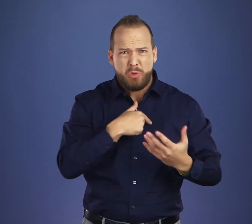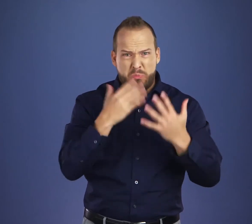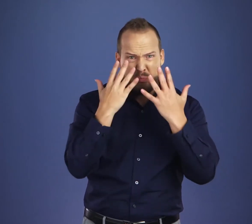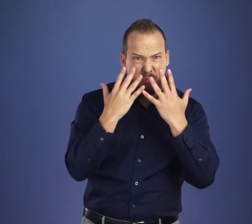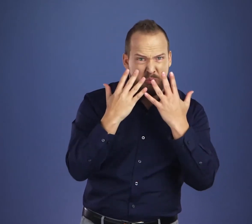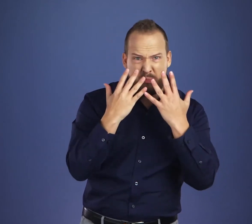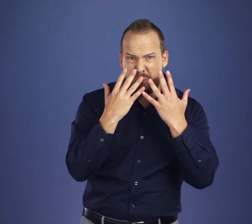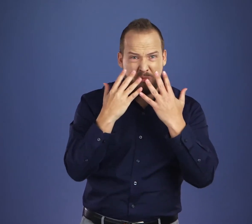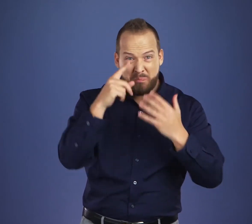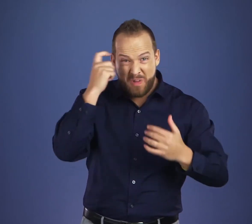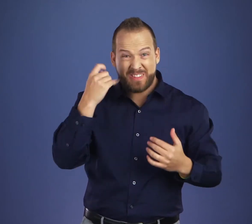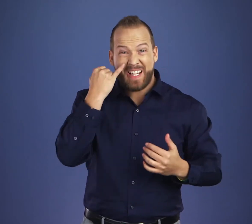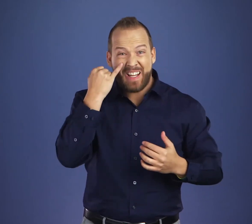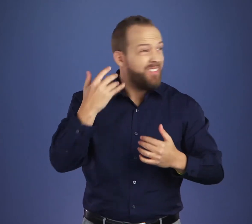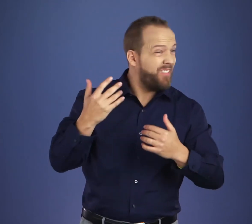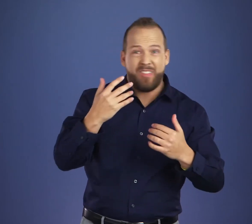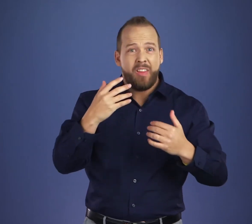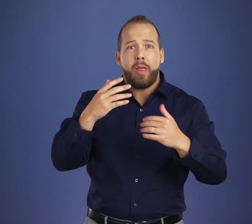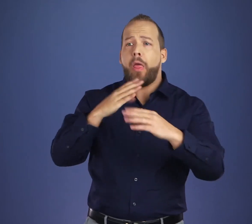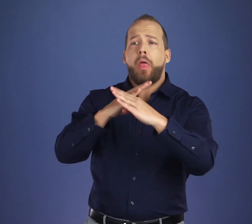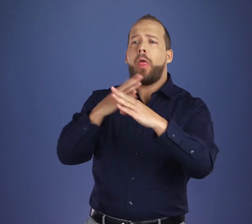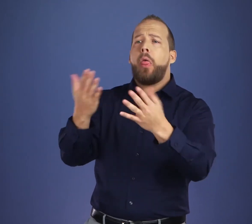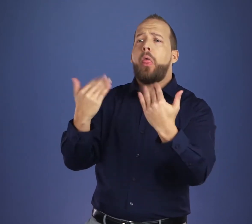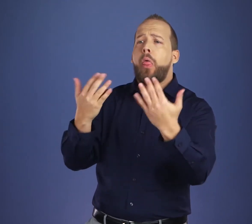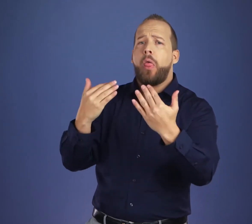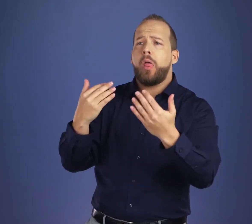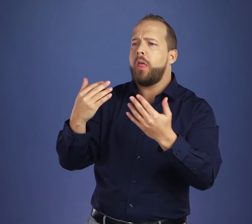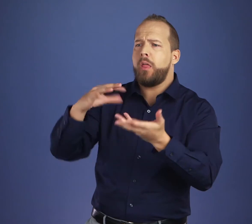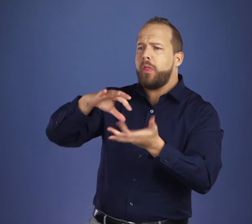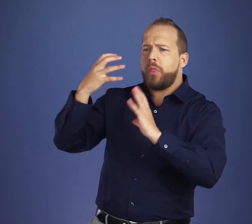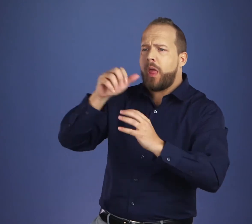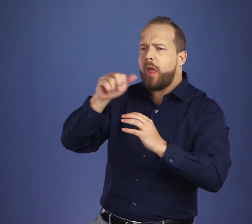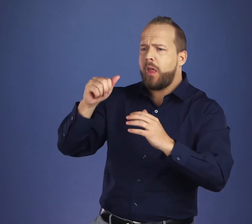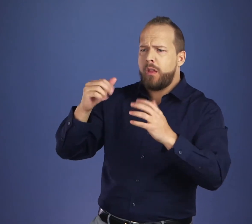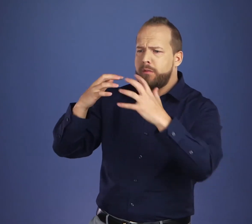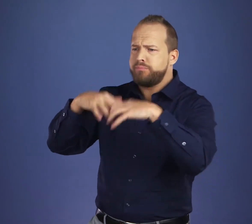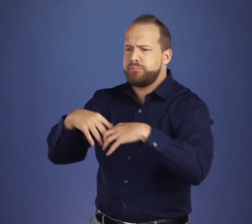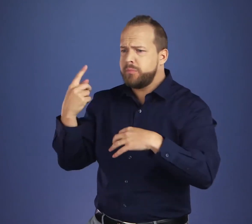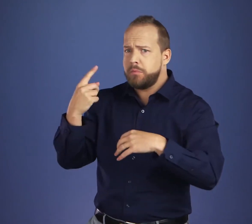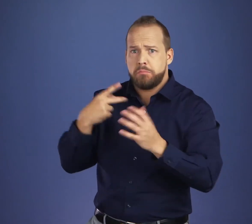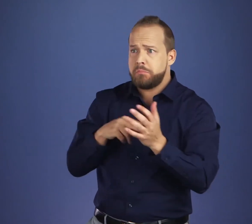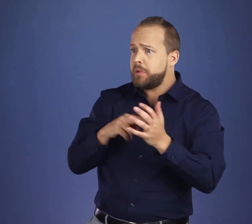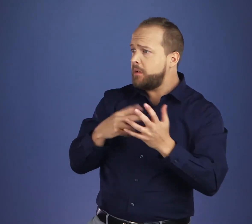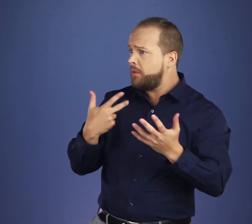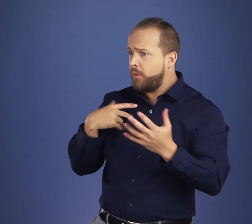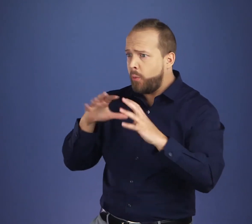We were grim because we felt our lives and homes were threatened, and that was no laughing matter.